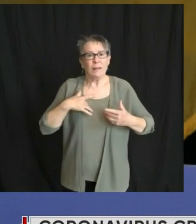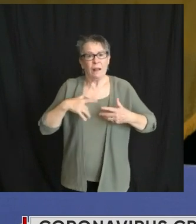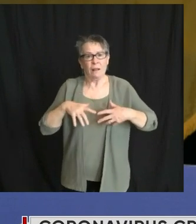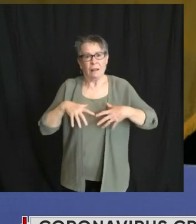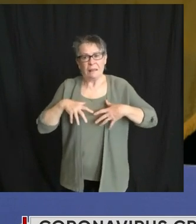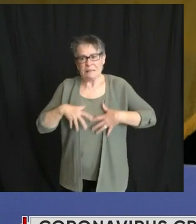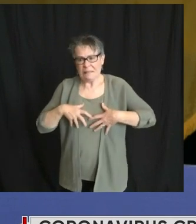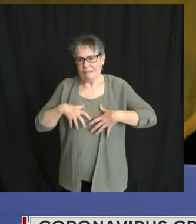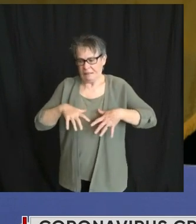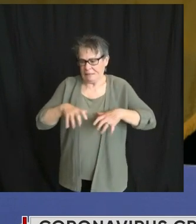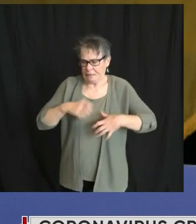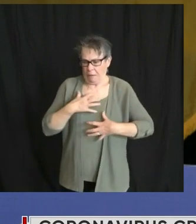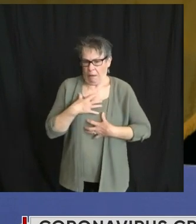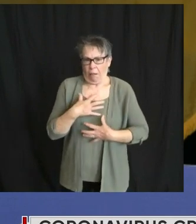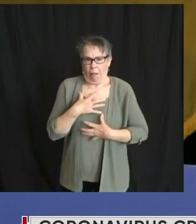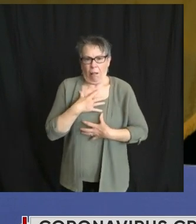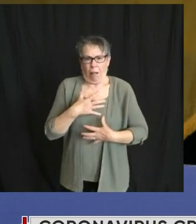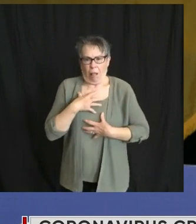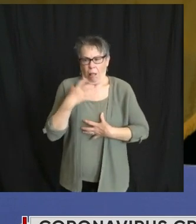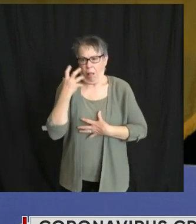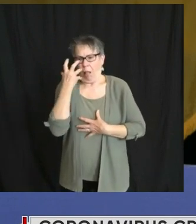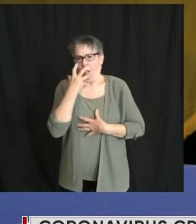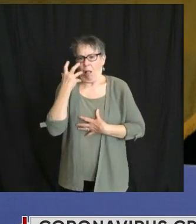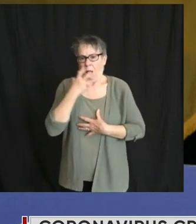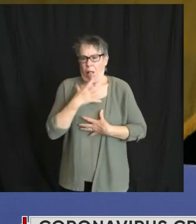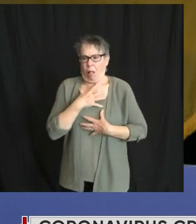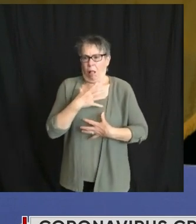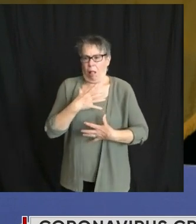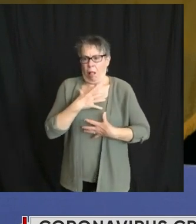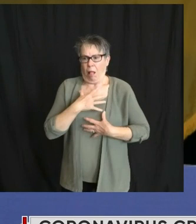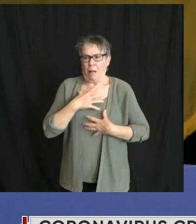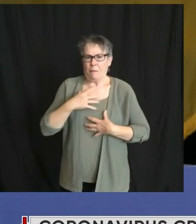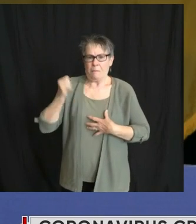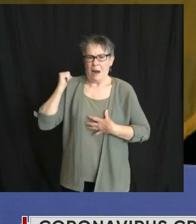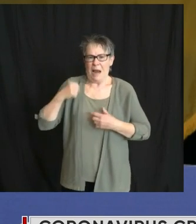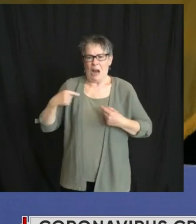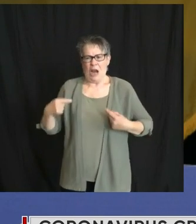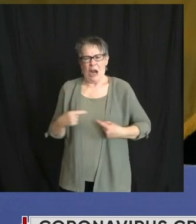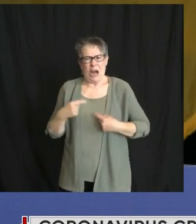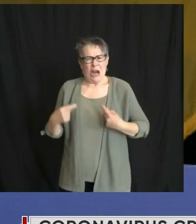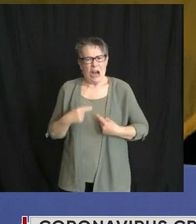REQUIRING OPIOIDS OR CHEST DISCOMFORT, LIGHTHEADEDNESS,